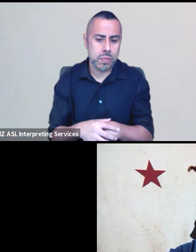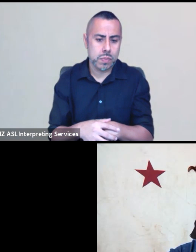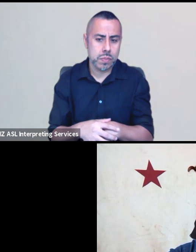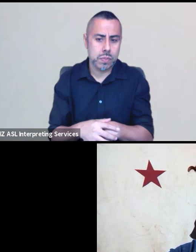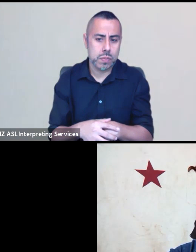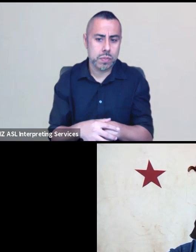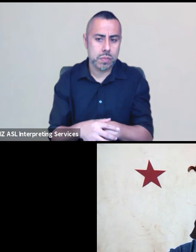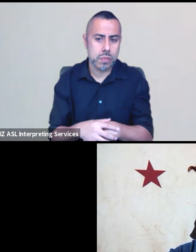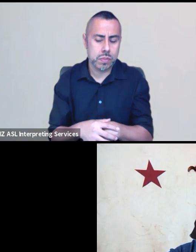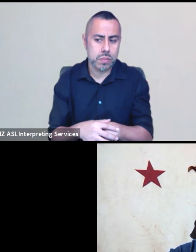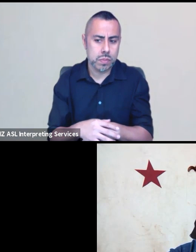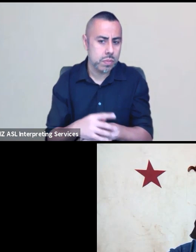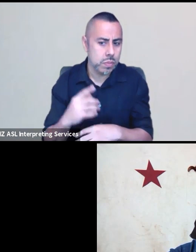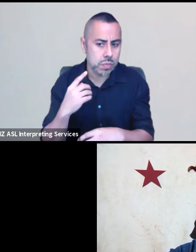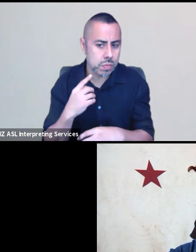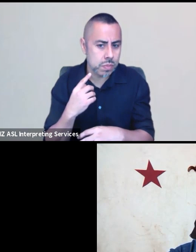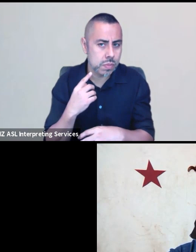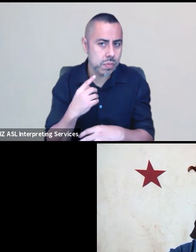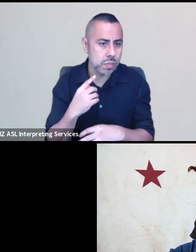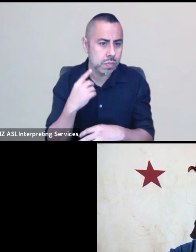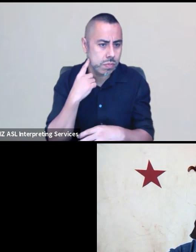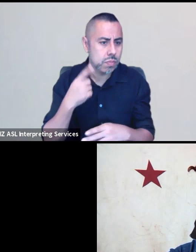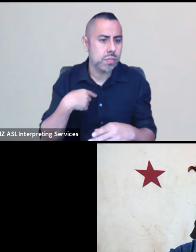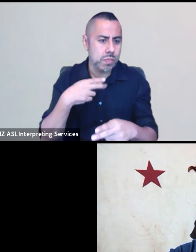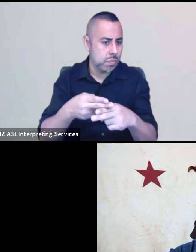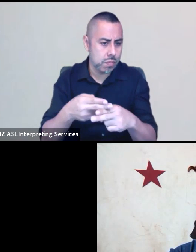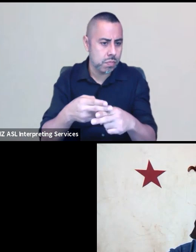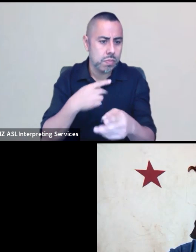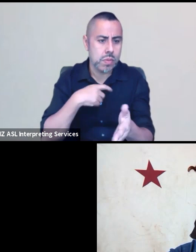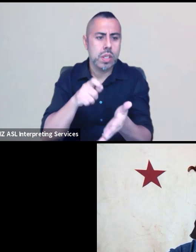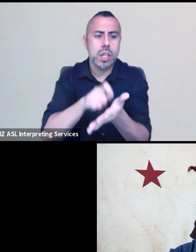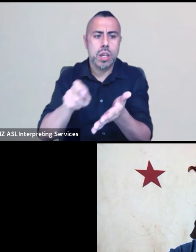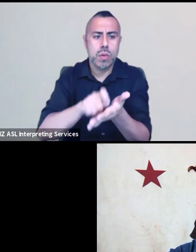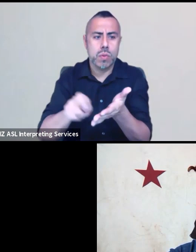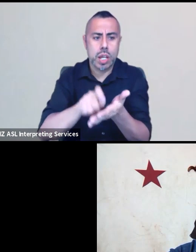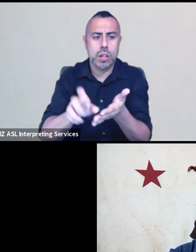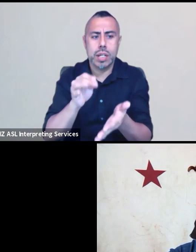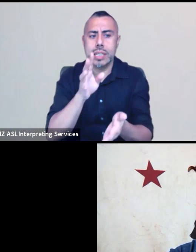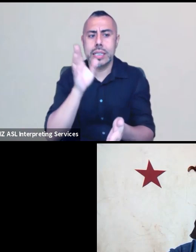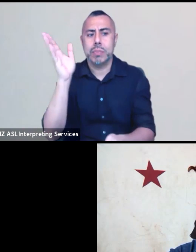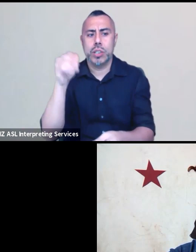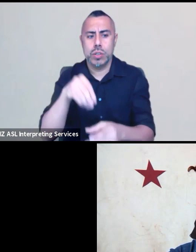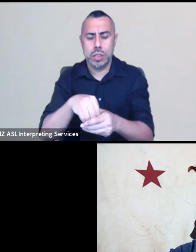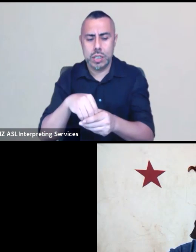I'm Ijeoma Oluo and I am a writer and speaker in the Seattle area, Duwamish territory.